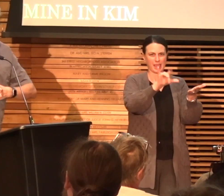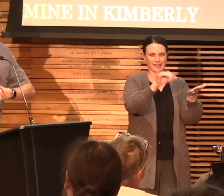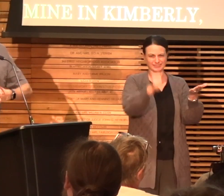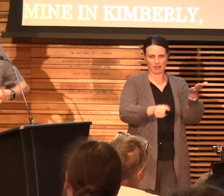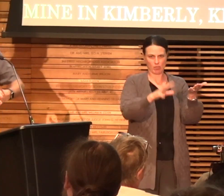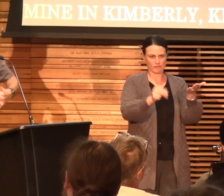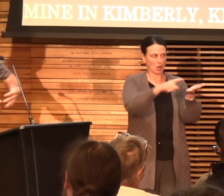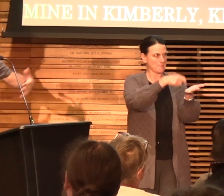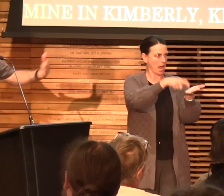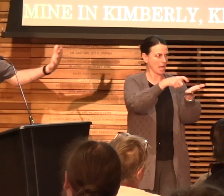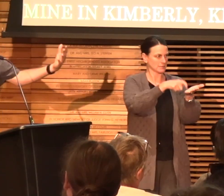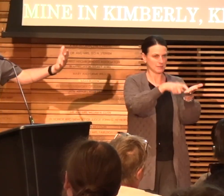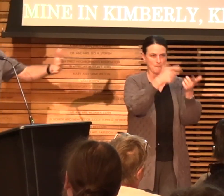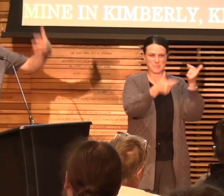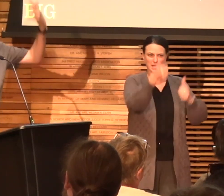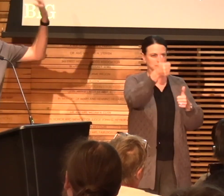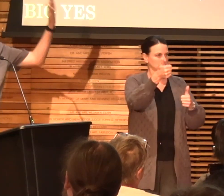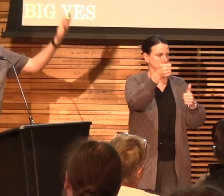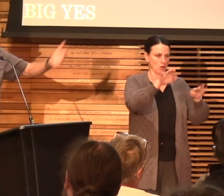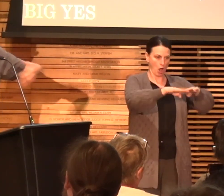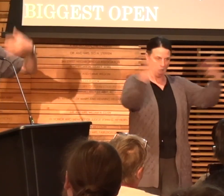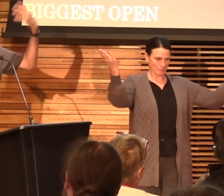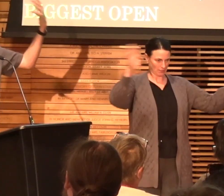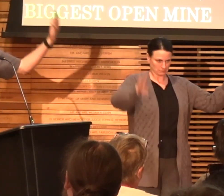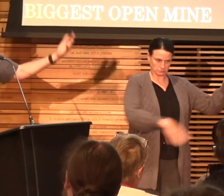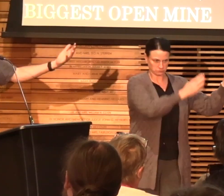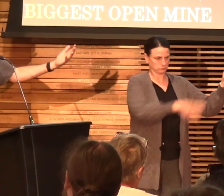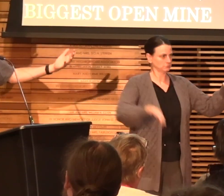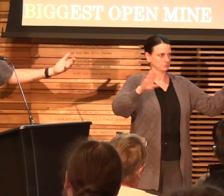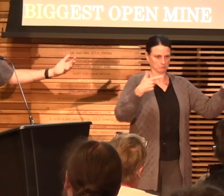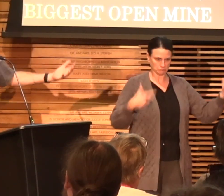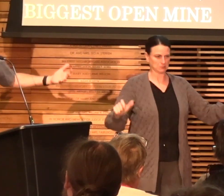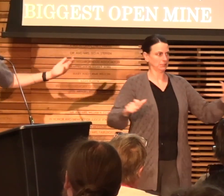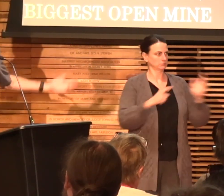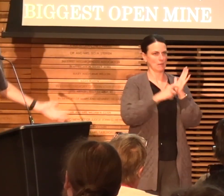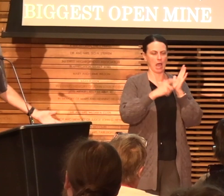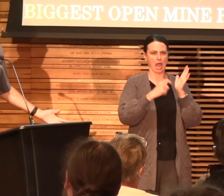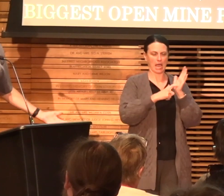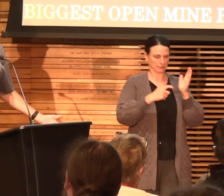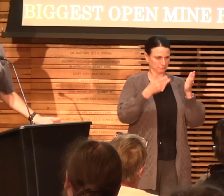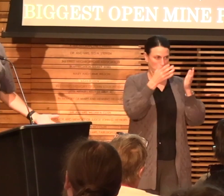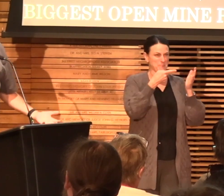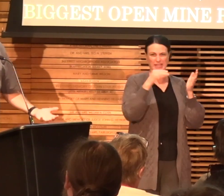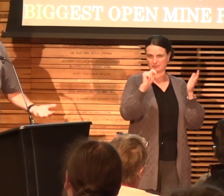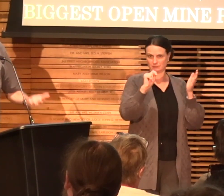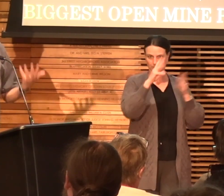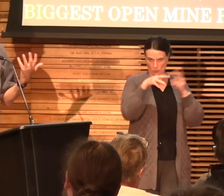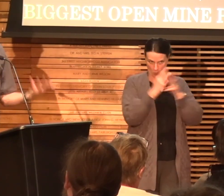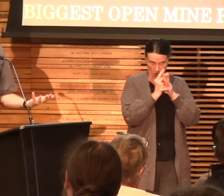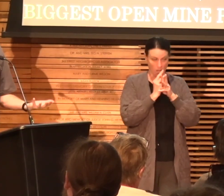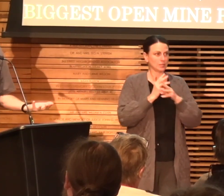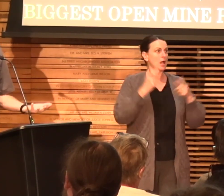the biggest open mine pit in the world. It's called the Big Hole.